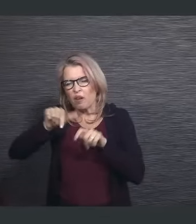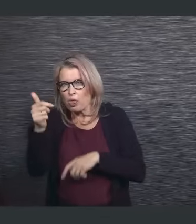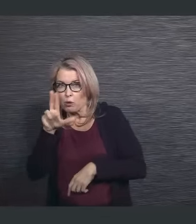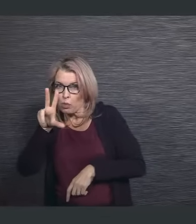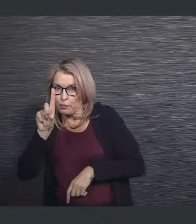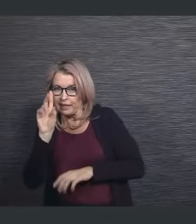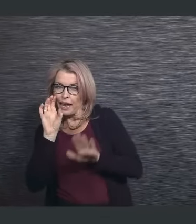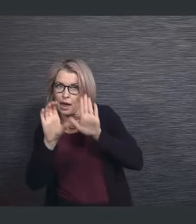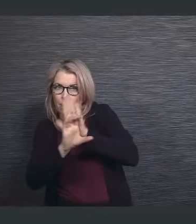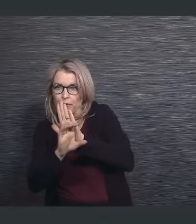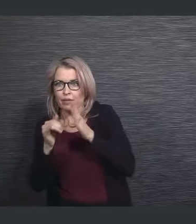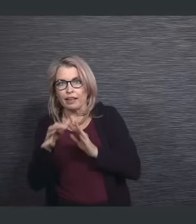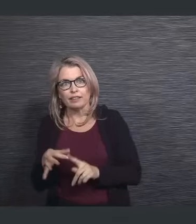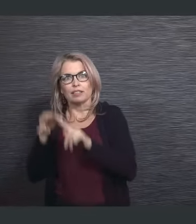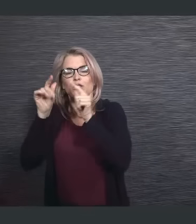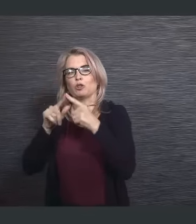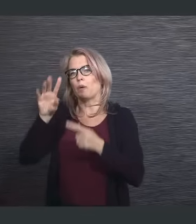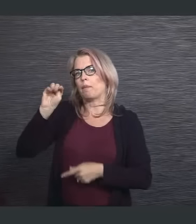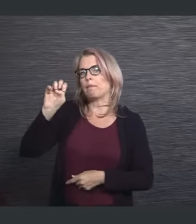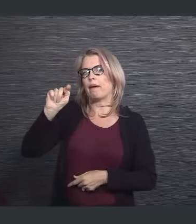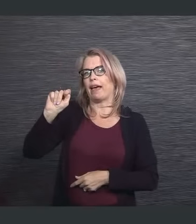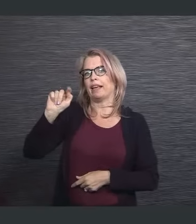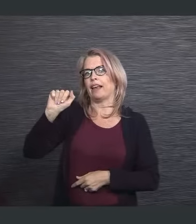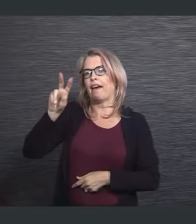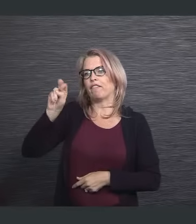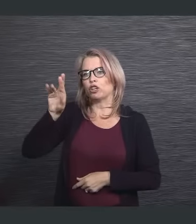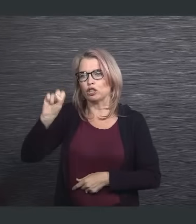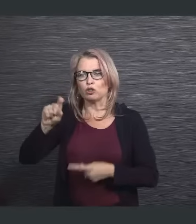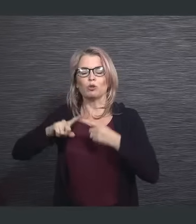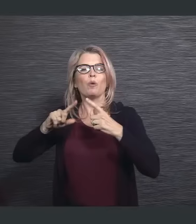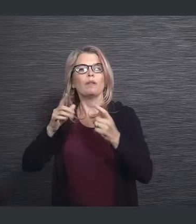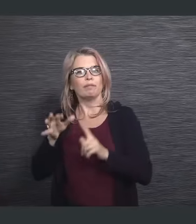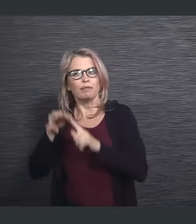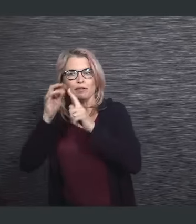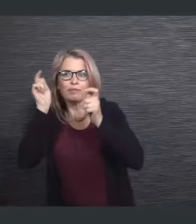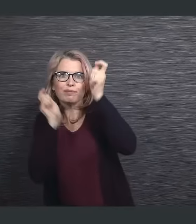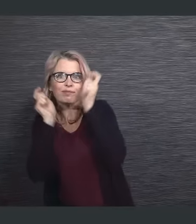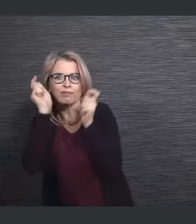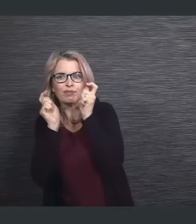unique to the metaverse will make it possible to communicate with players in a new way.